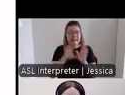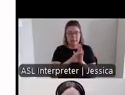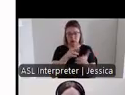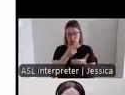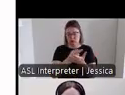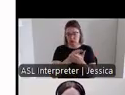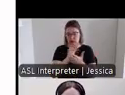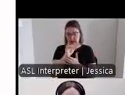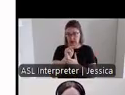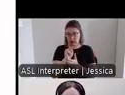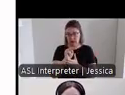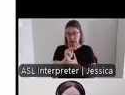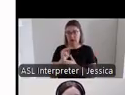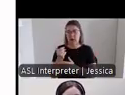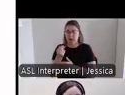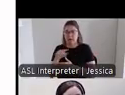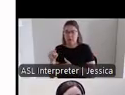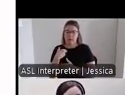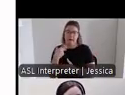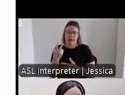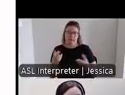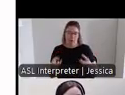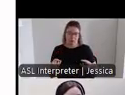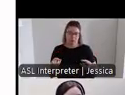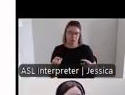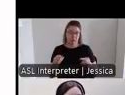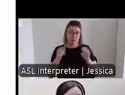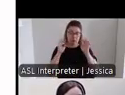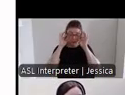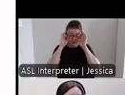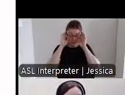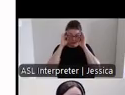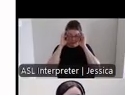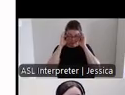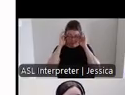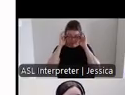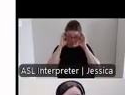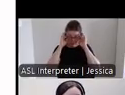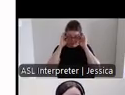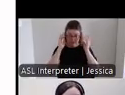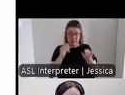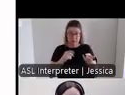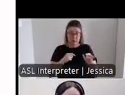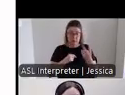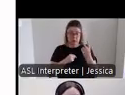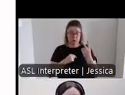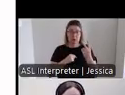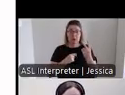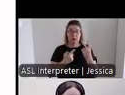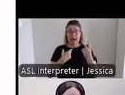and a couple institutions have both. And two institutions have icons for captions.